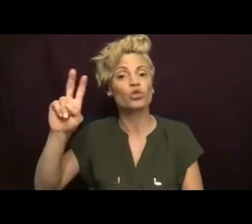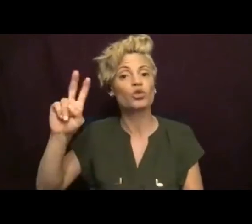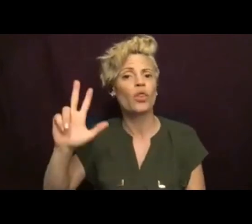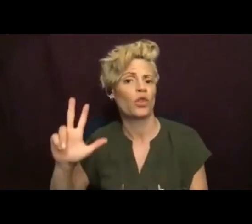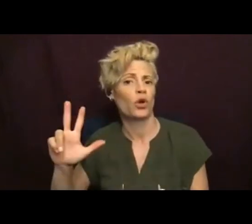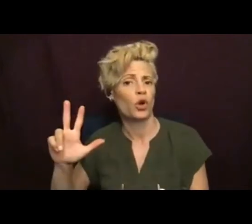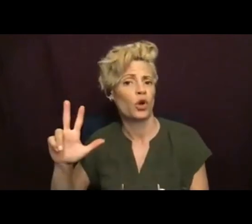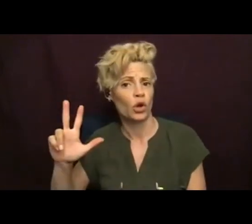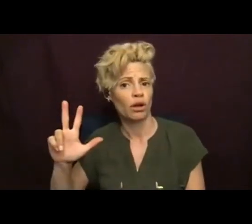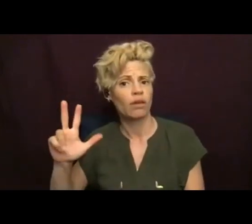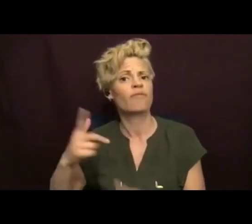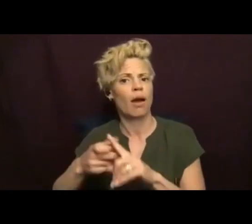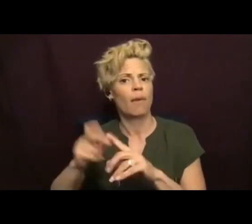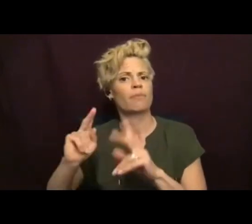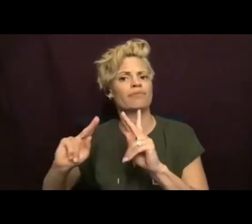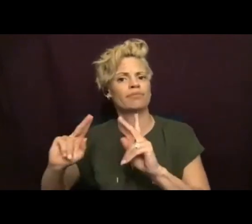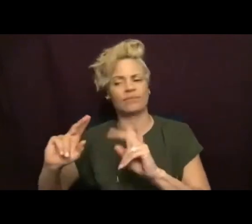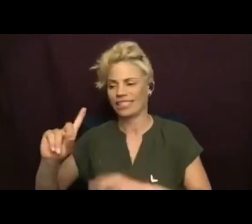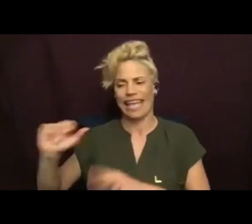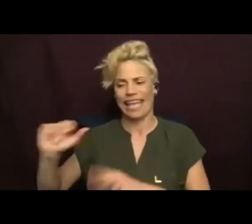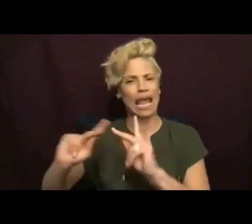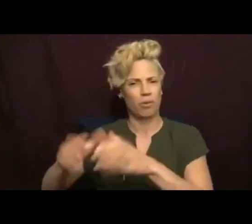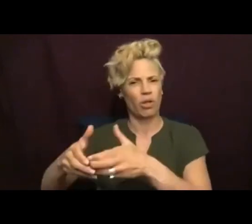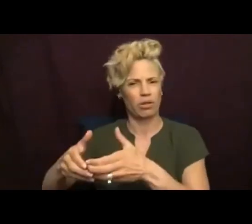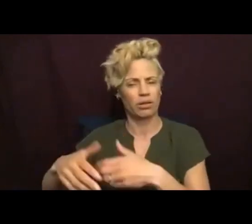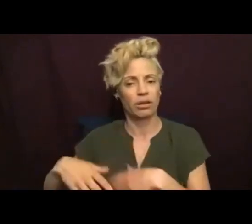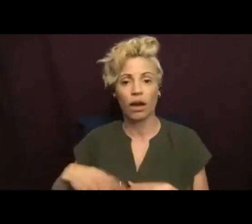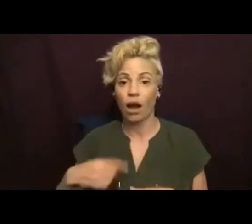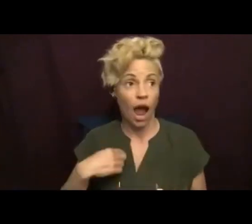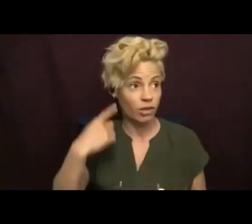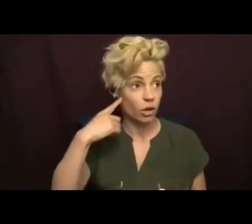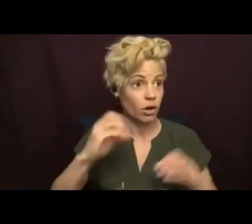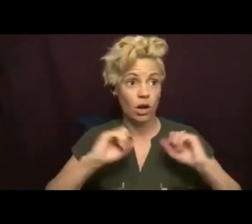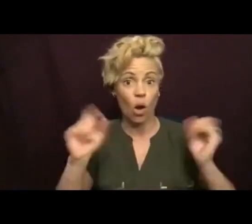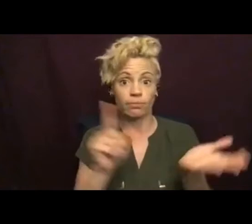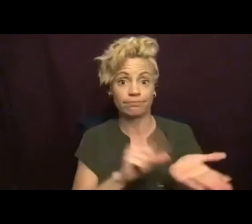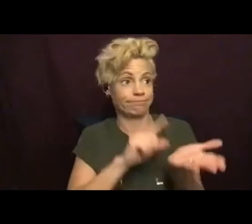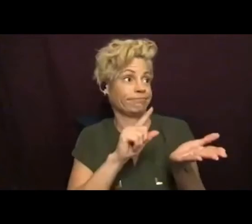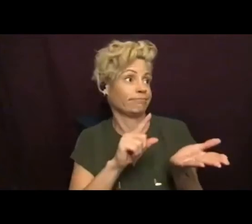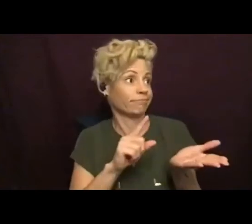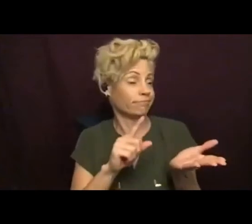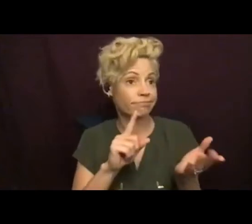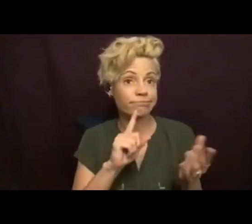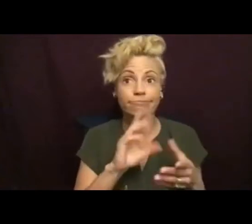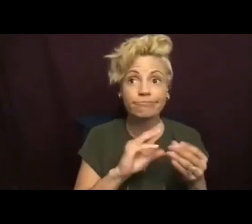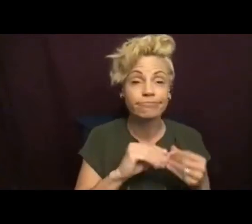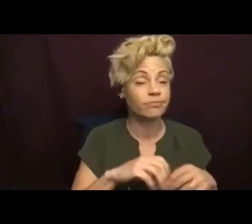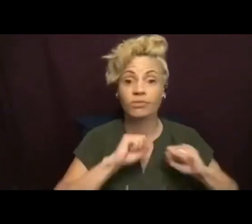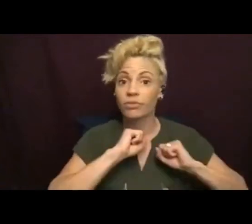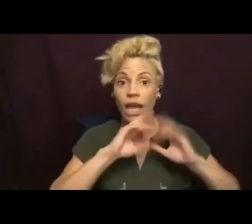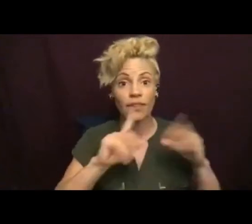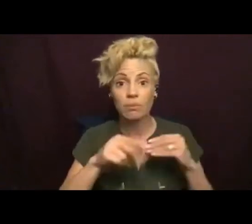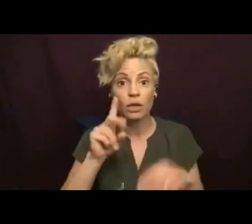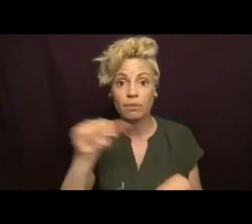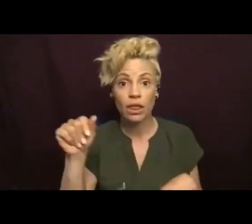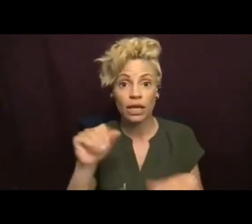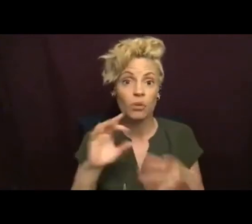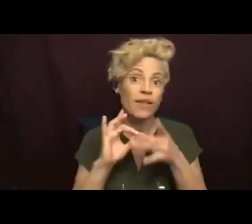I haven't heard a word about the word disability in all of the pandemic on our news, hardly anything.